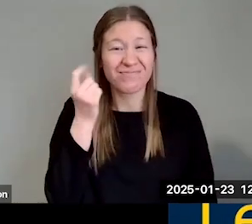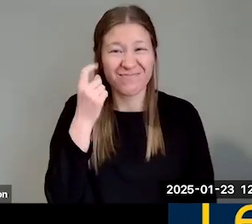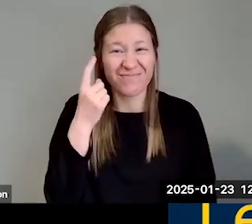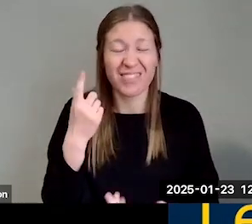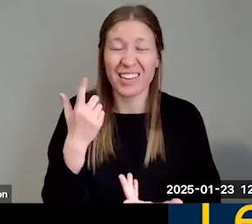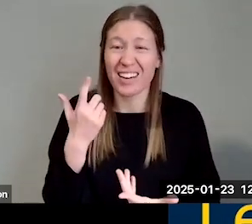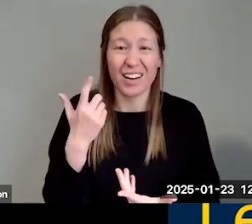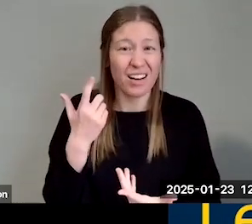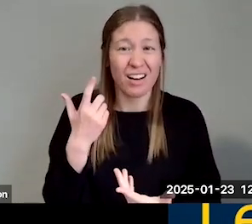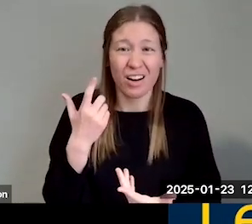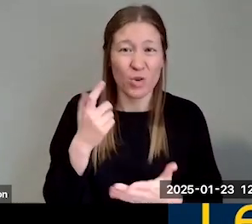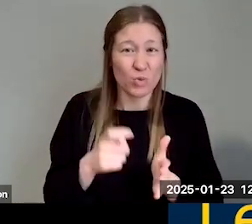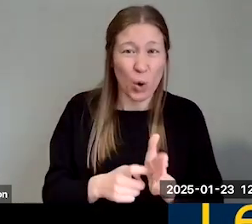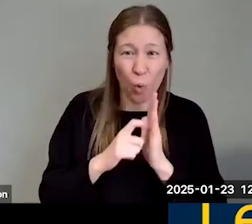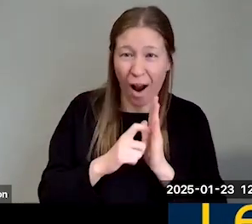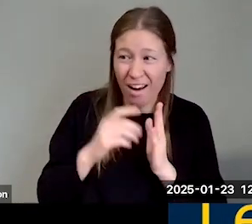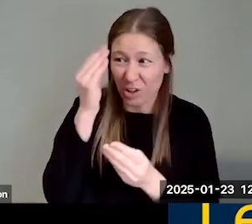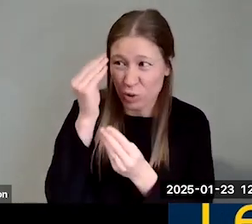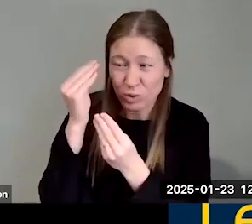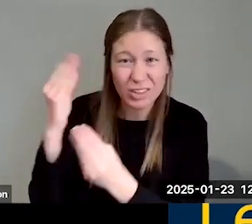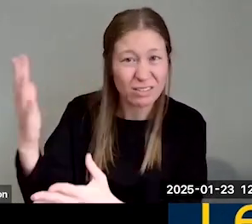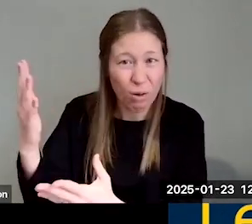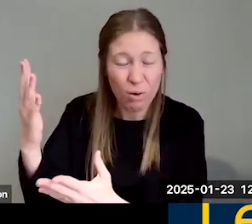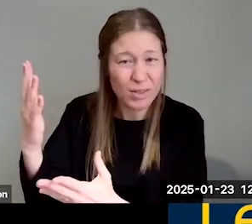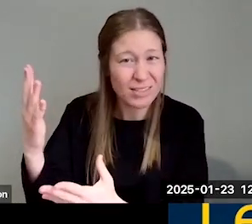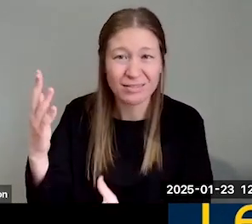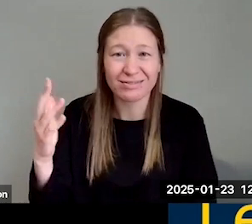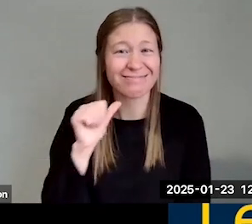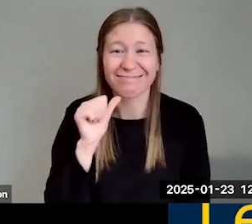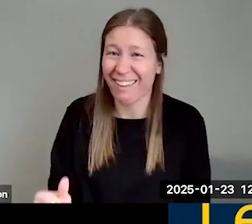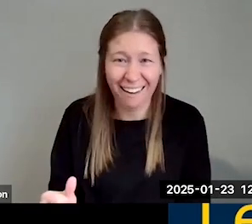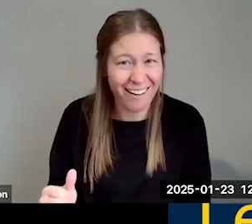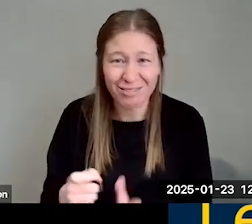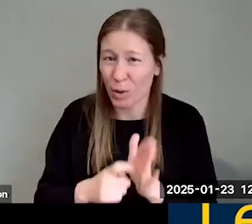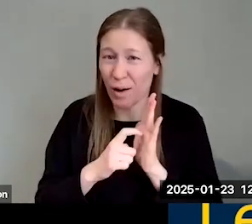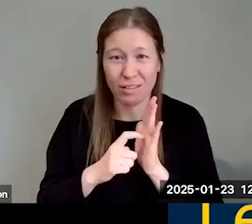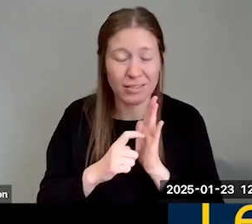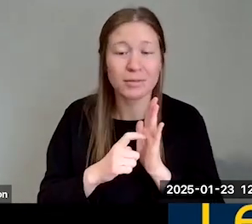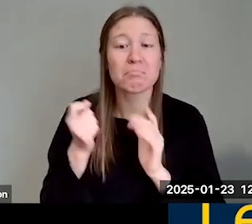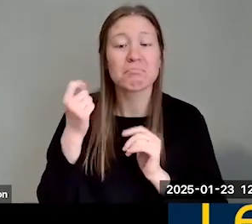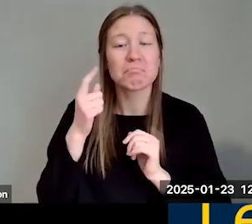of any individual with a disability to disclose it, and it is a legally protected choice,